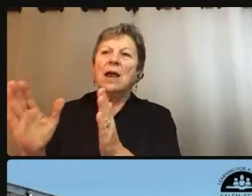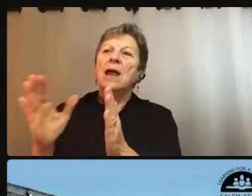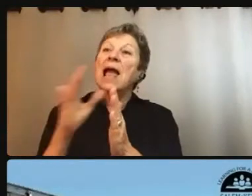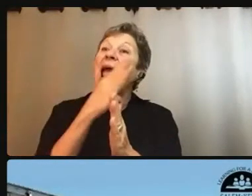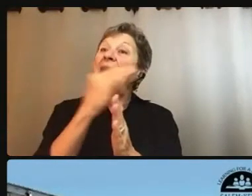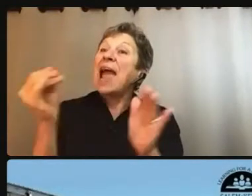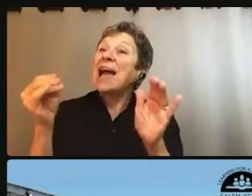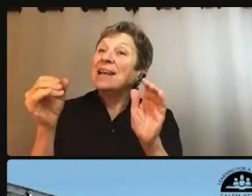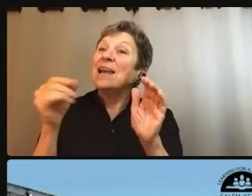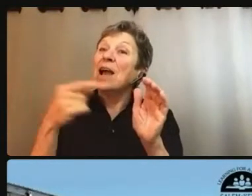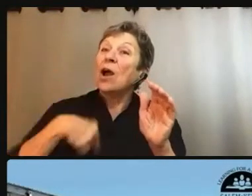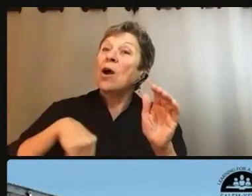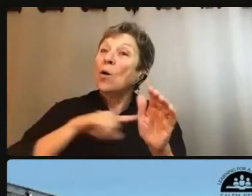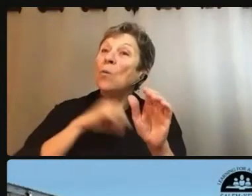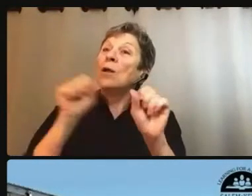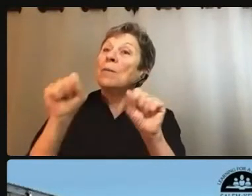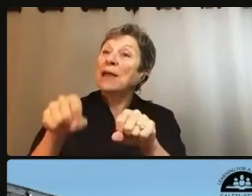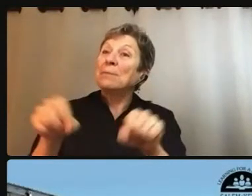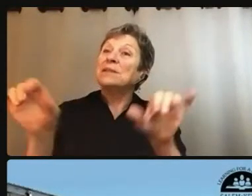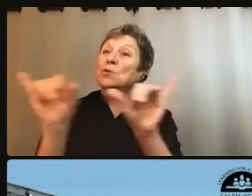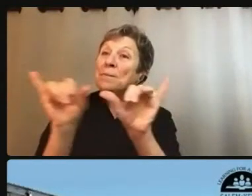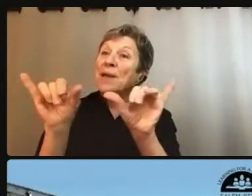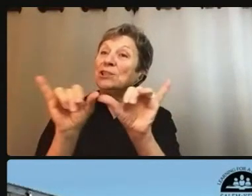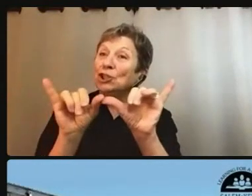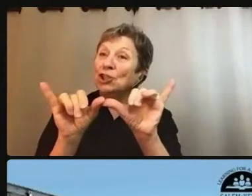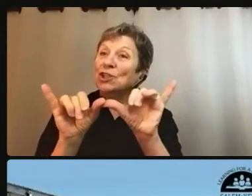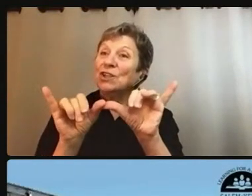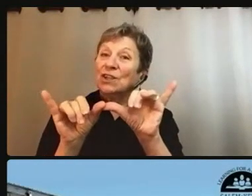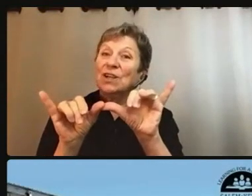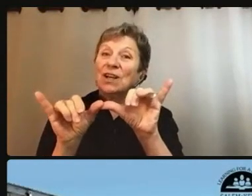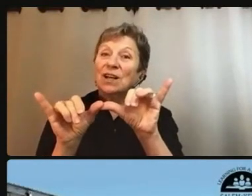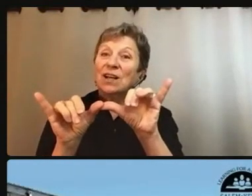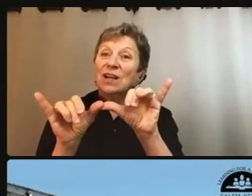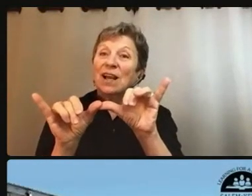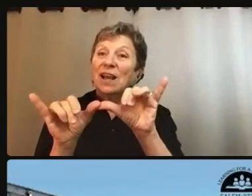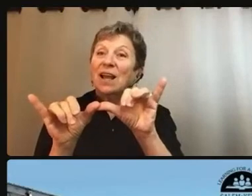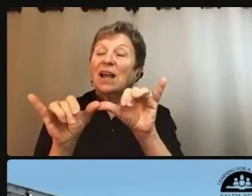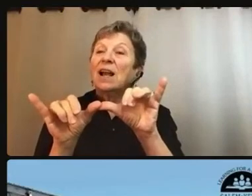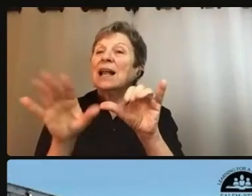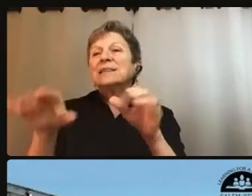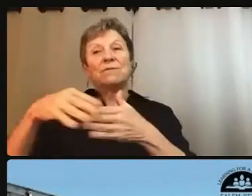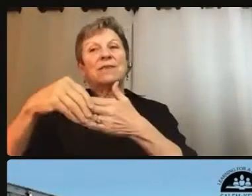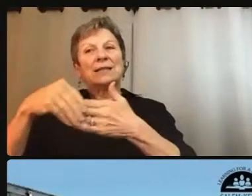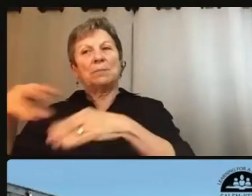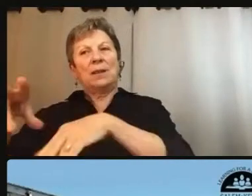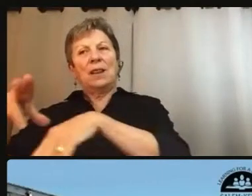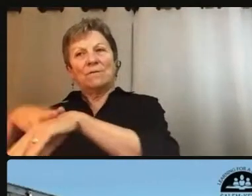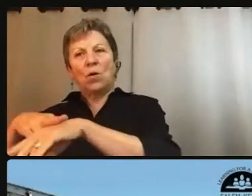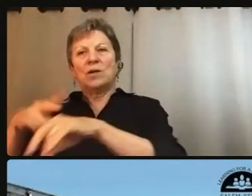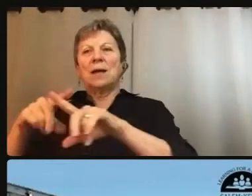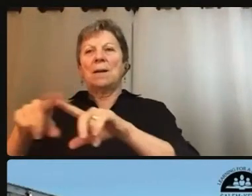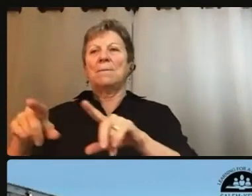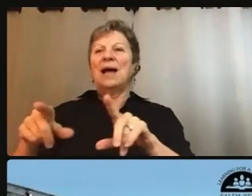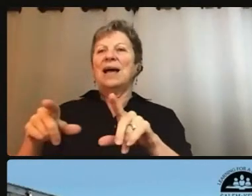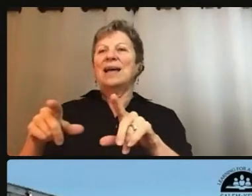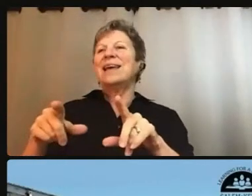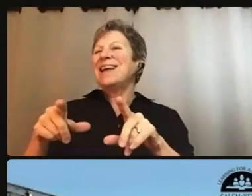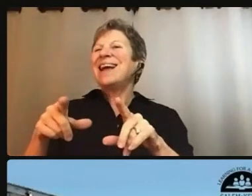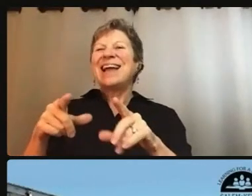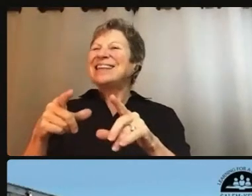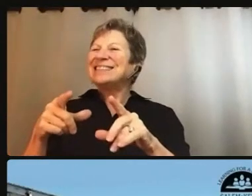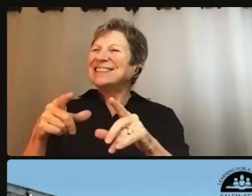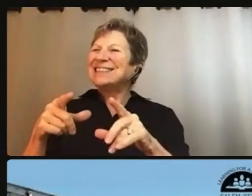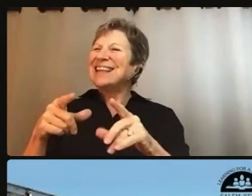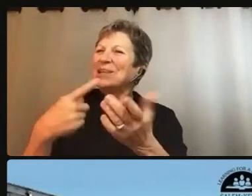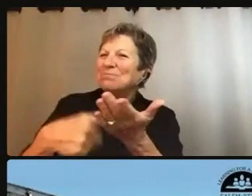COME UP WITH A SPECIFIC PLAN